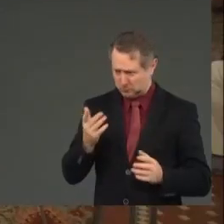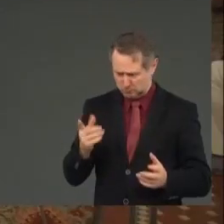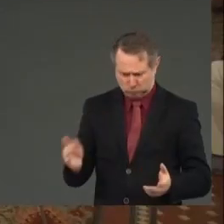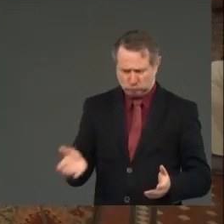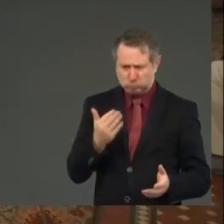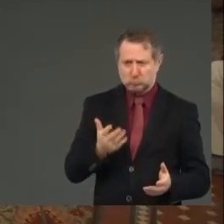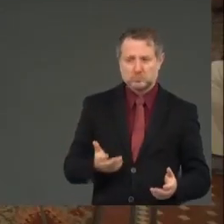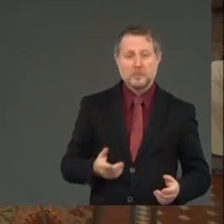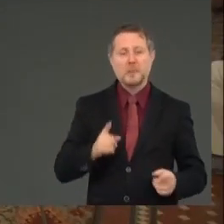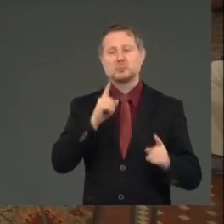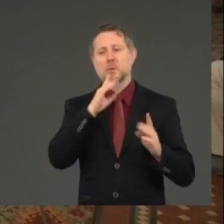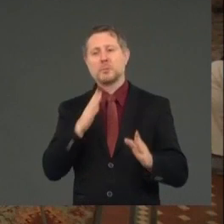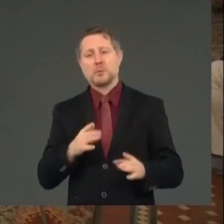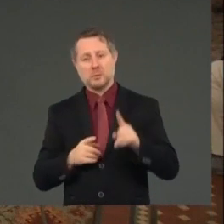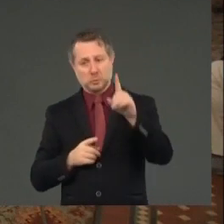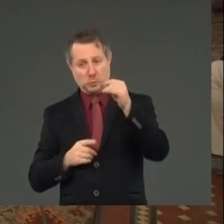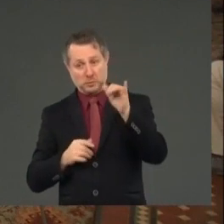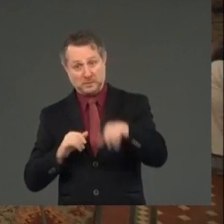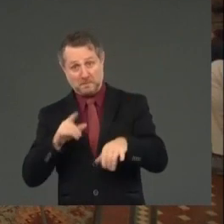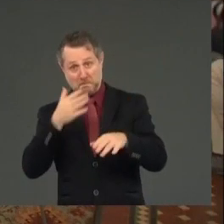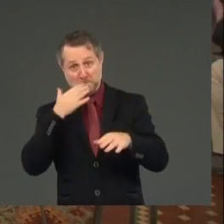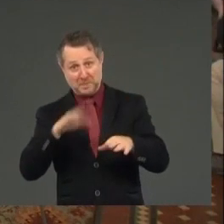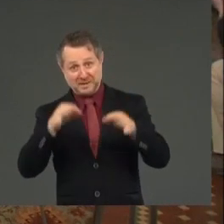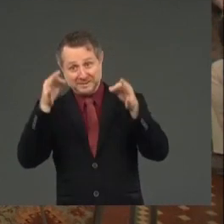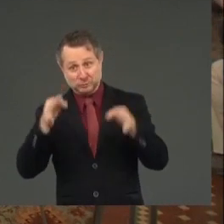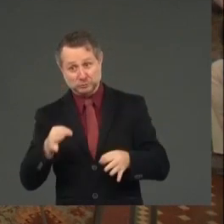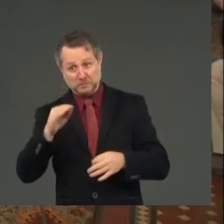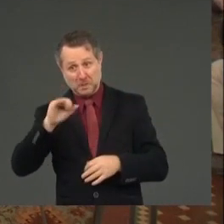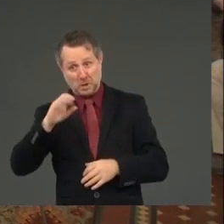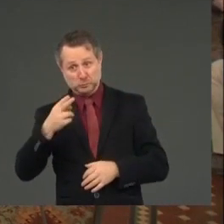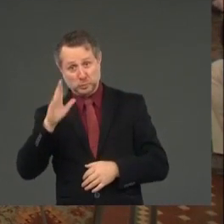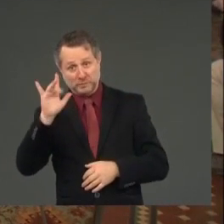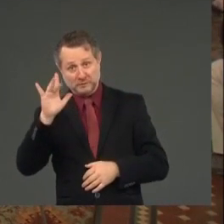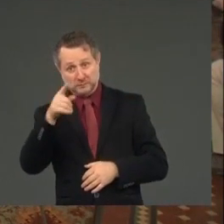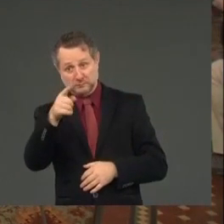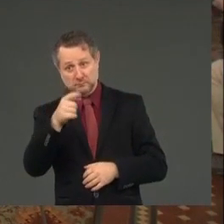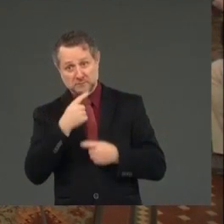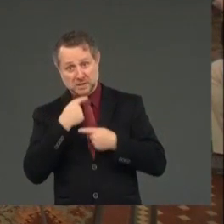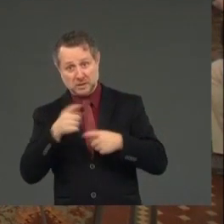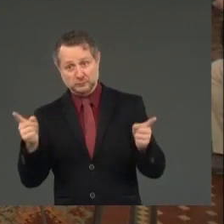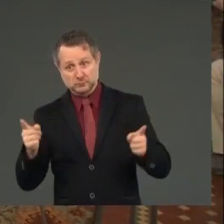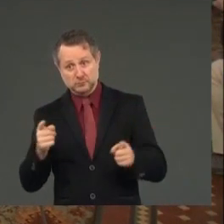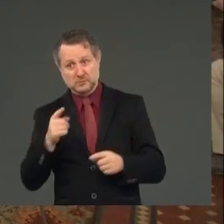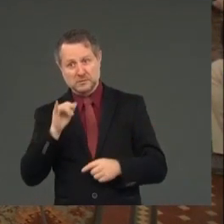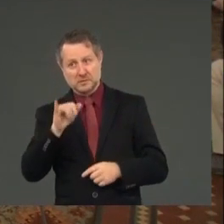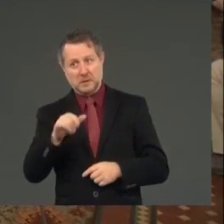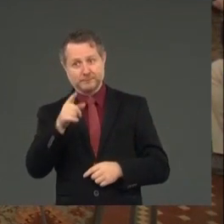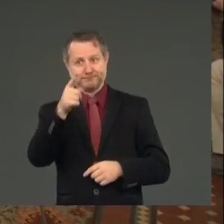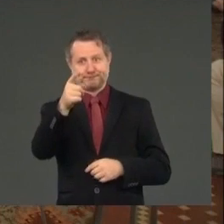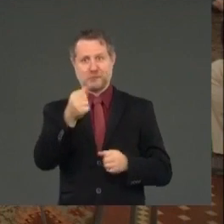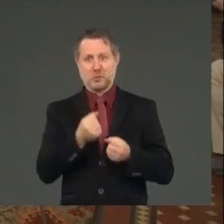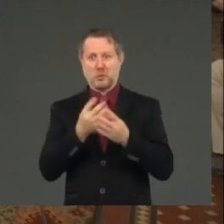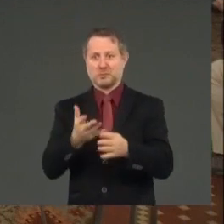SAYS, I CAN'T TAKE -- I CAN'T HANDLE A COVID PERSON IN MY FACILITY. Reporter: IN RETROSPECT, DO